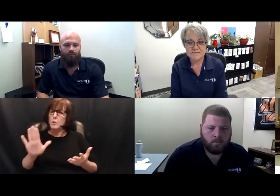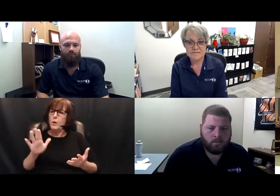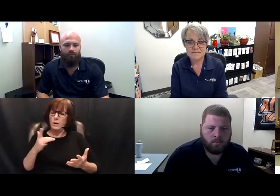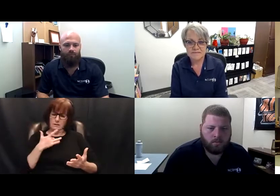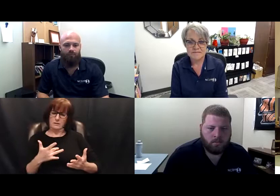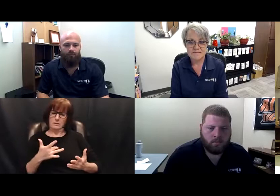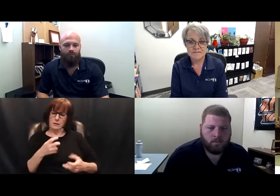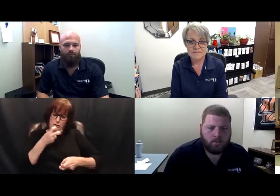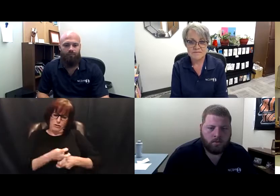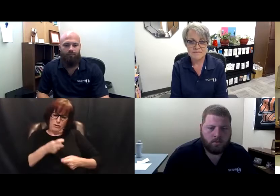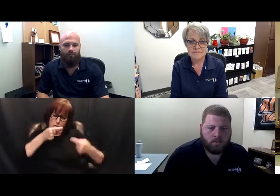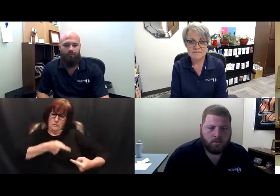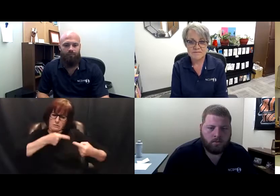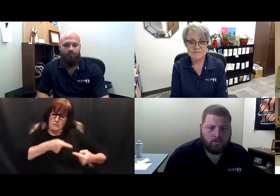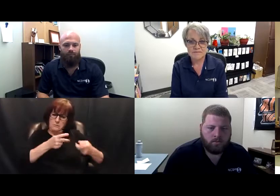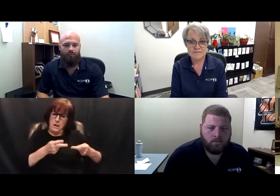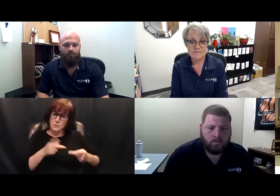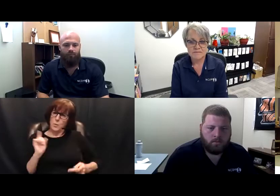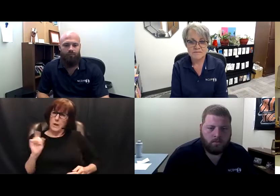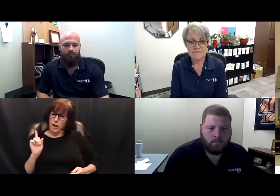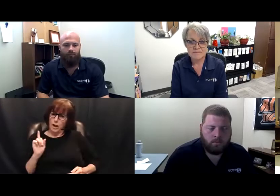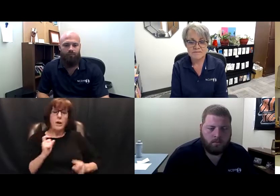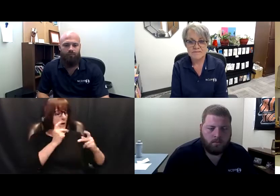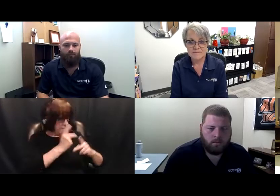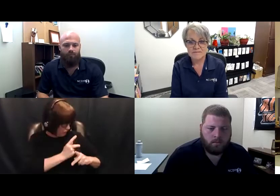once you've figured that out, figure out where you'd like